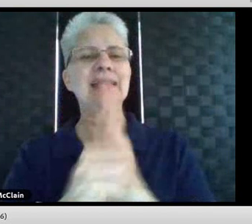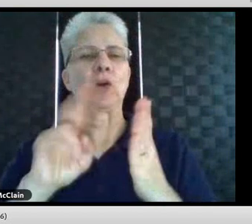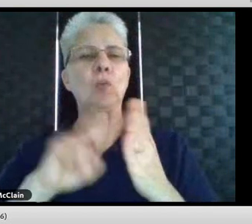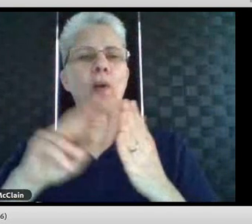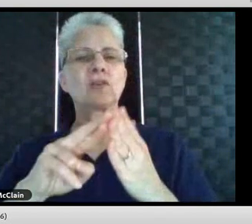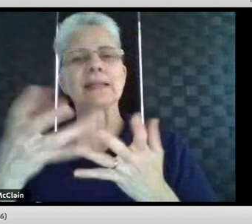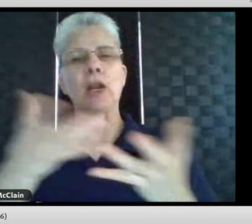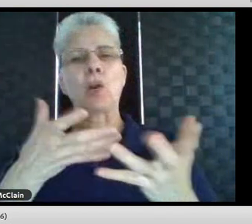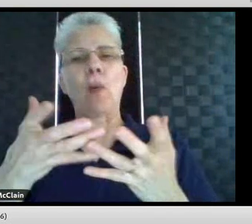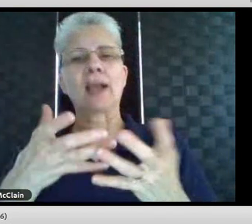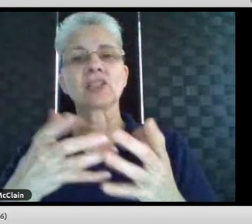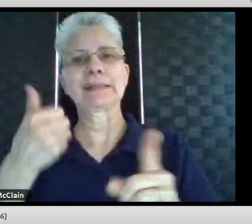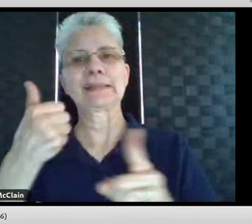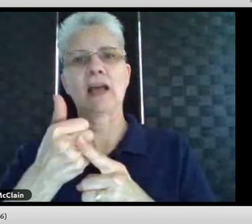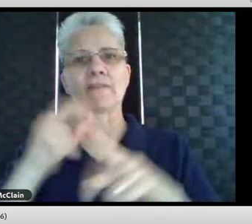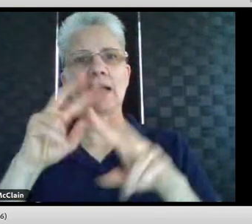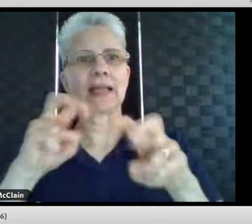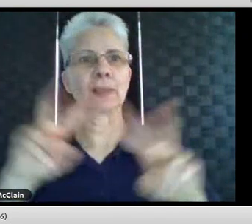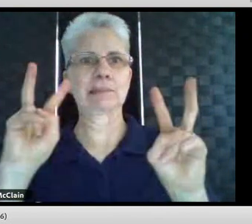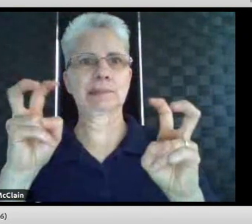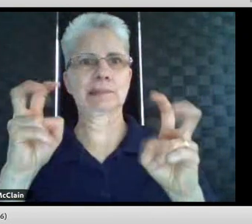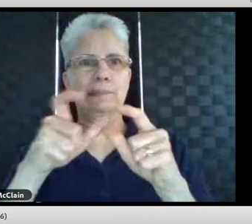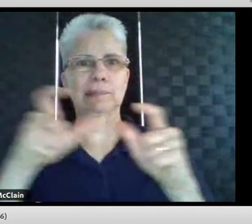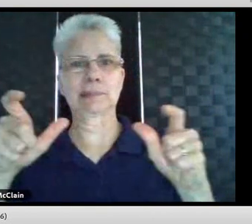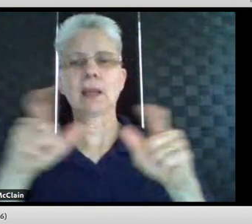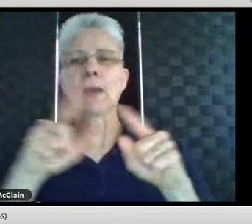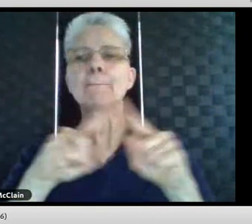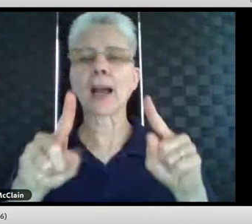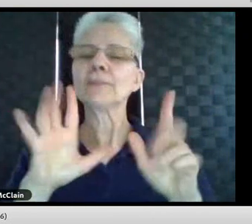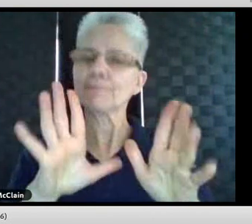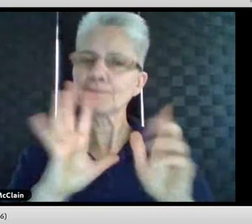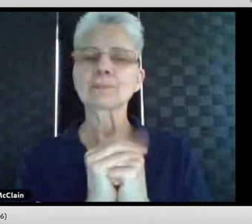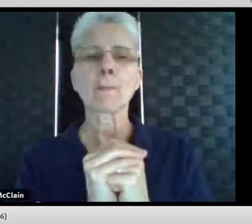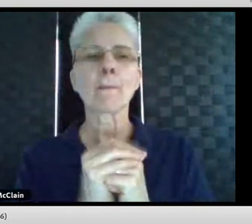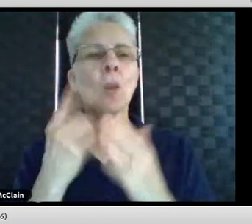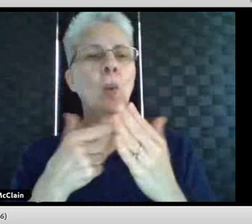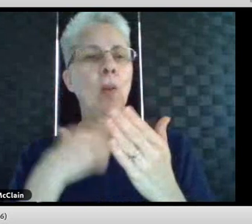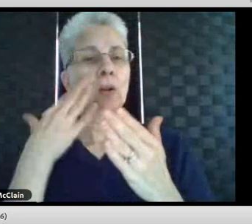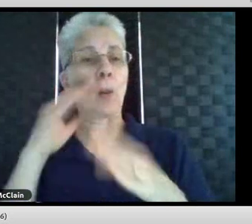Wow, that's a long title, but what I wanted to know, based on these technical,